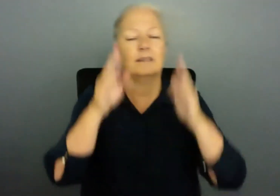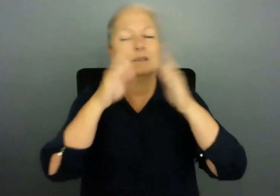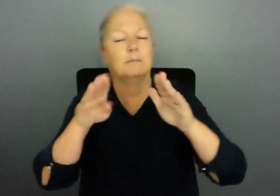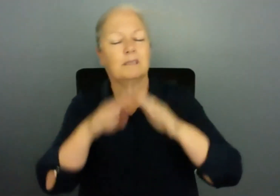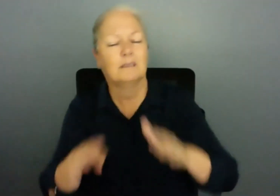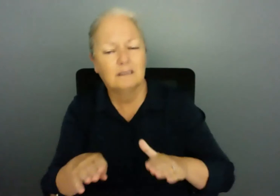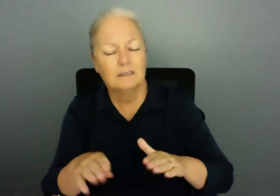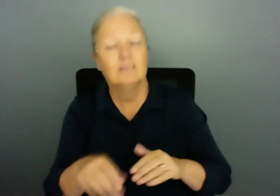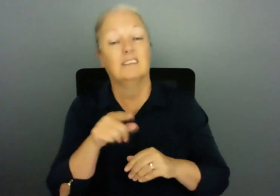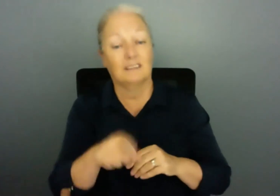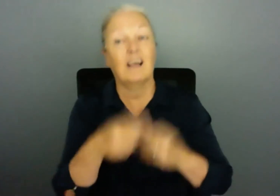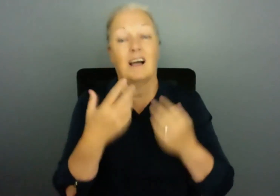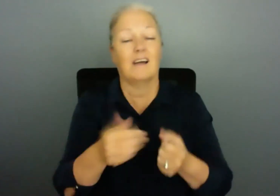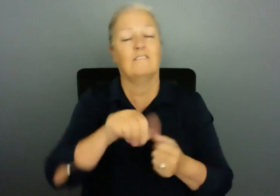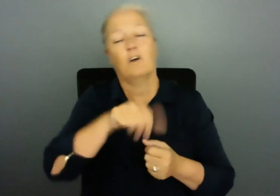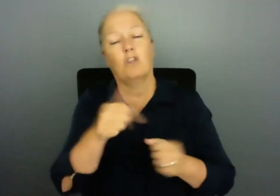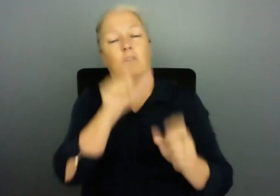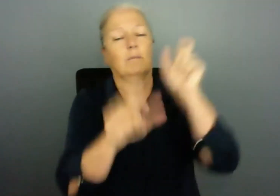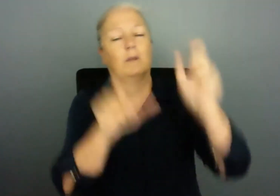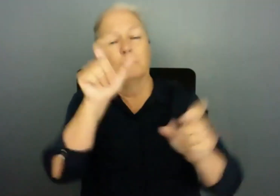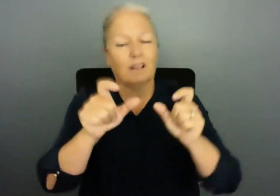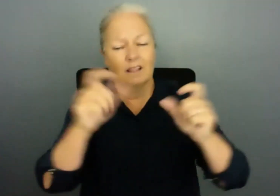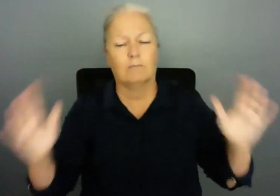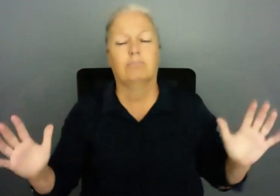the world as well as part of this side event so really excited about that thank you so much